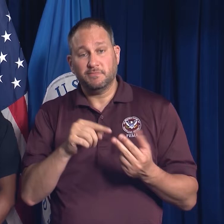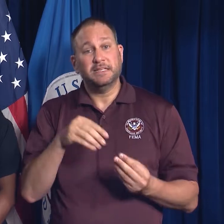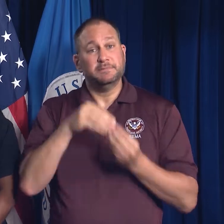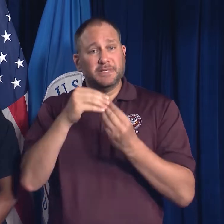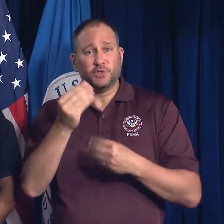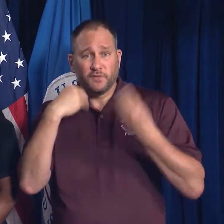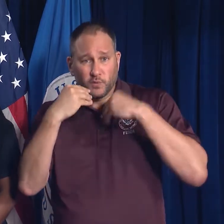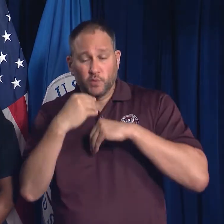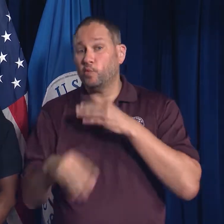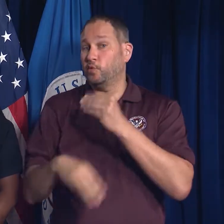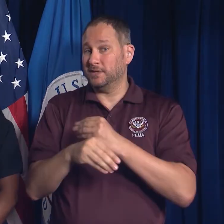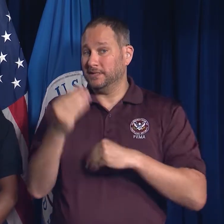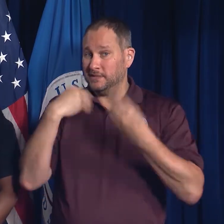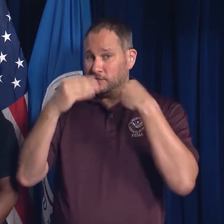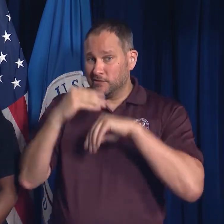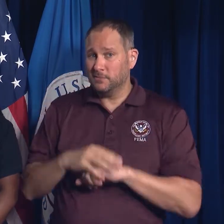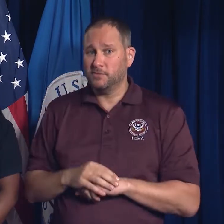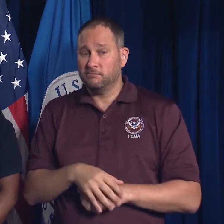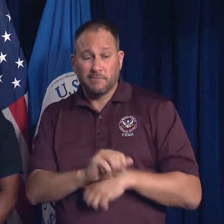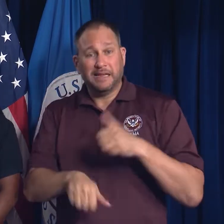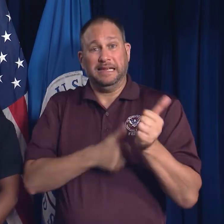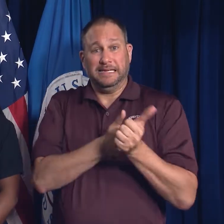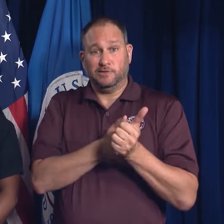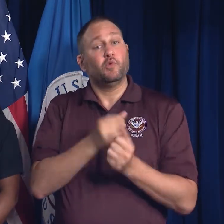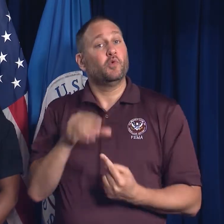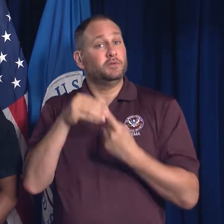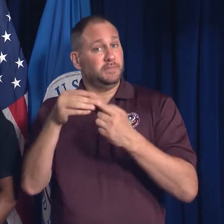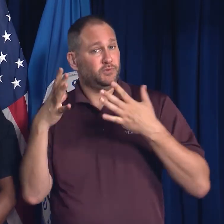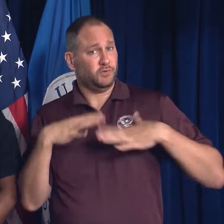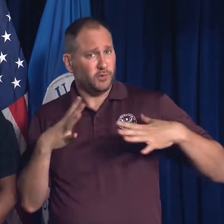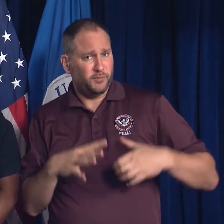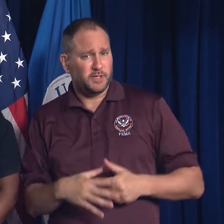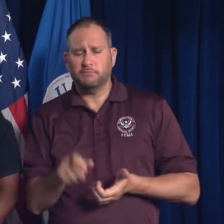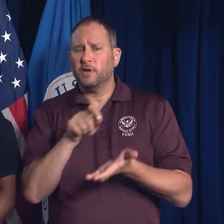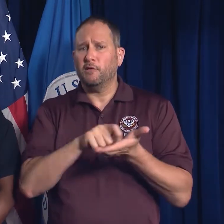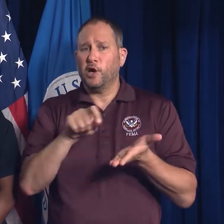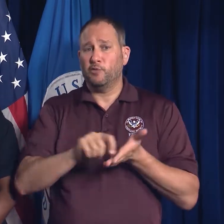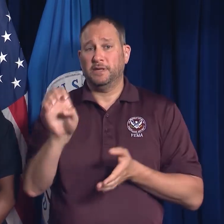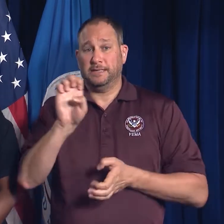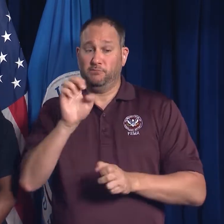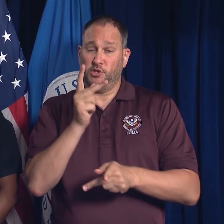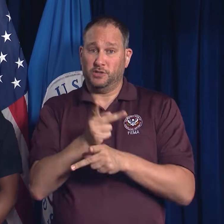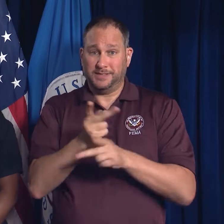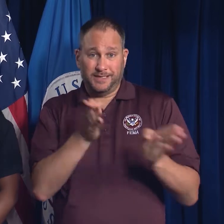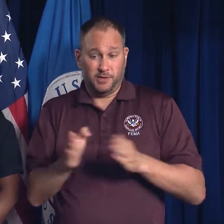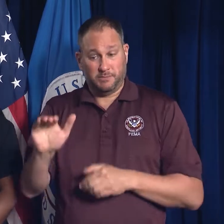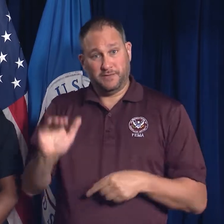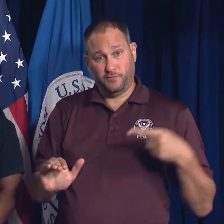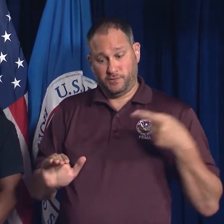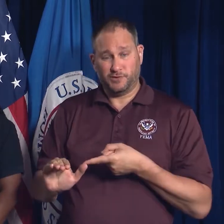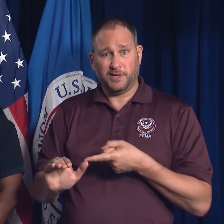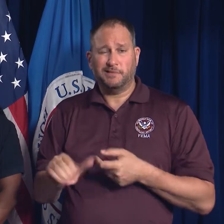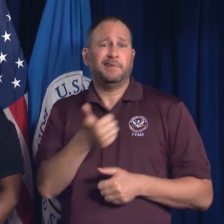special foods or dietary supplements, extra or special clothing, a written emergency care plan for your child,